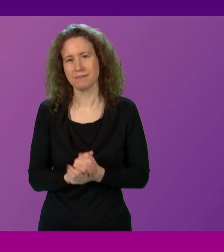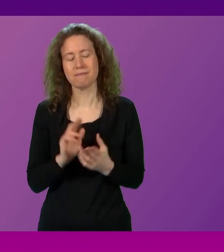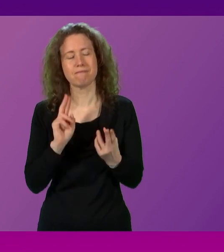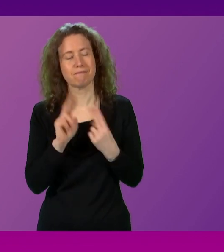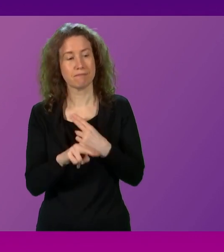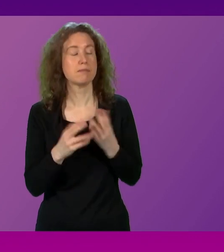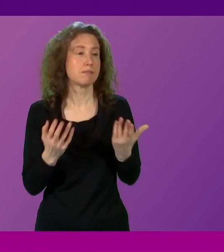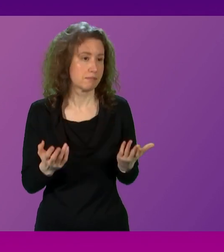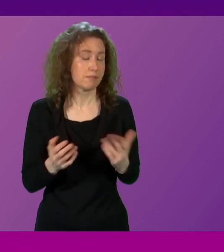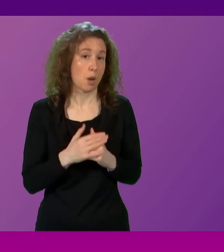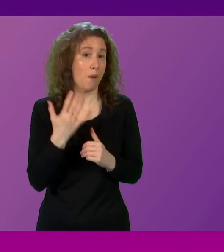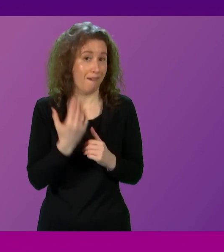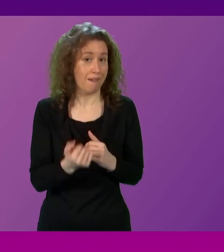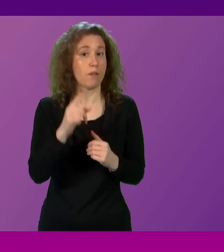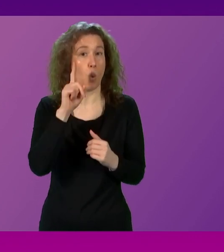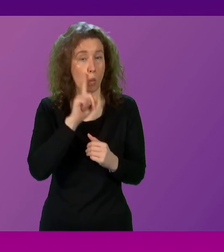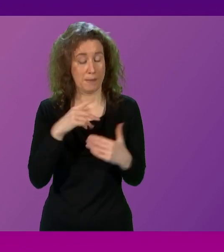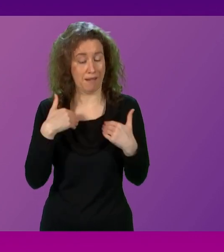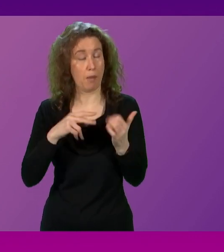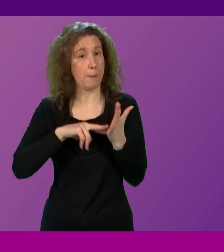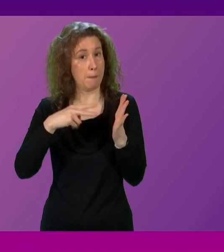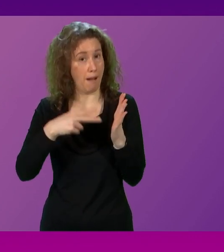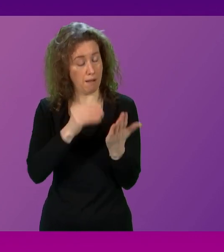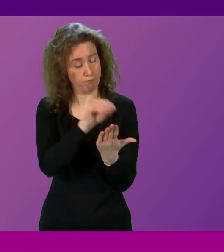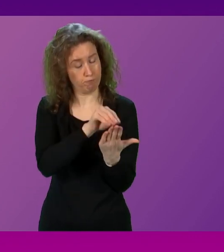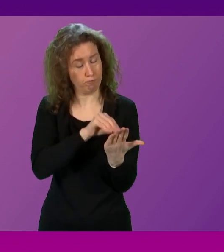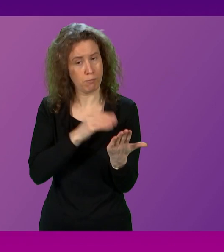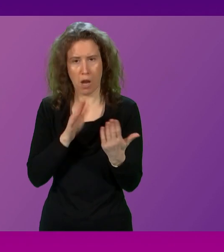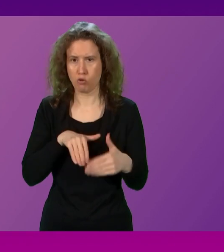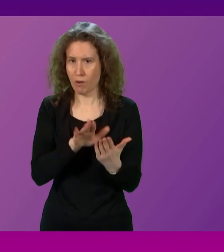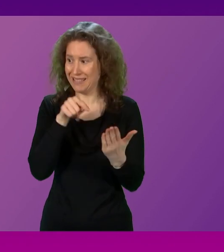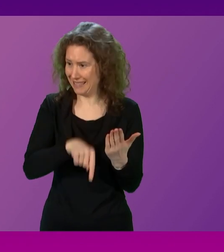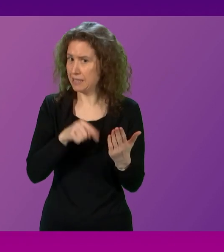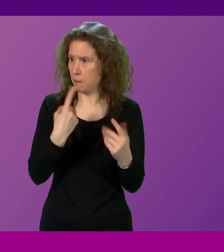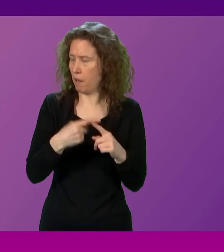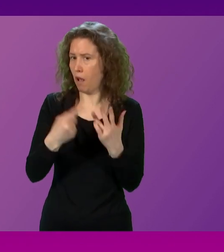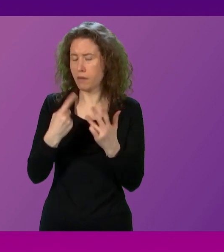We already have a women’s health plan that addresses those and many other issues—in fact, I think that Scotland was the first part of the UK to have such a